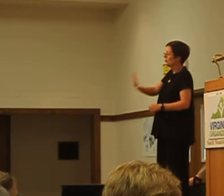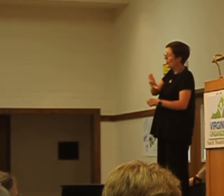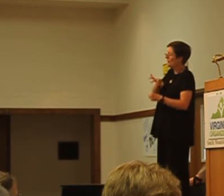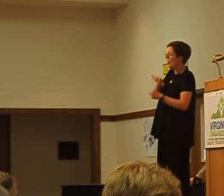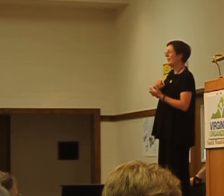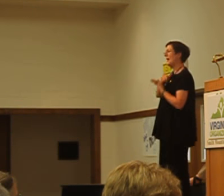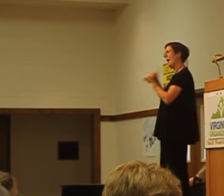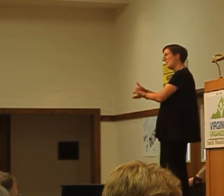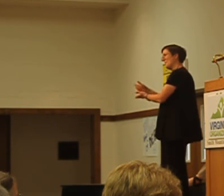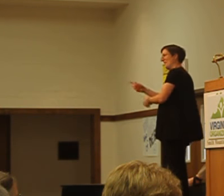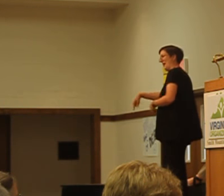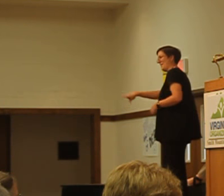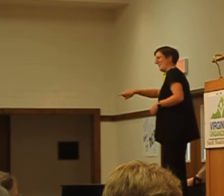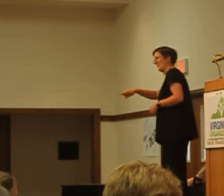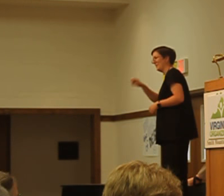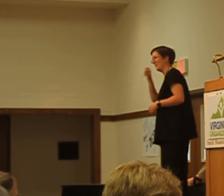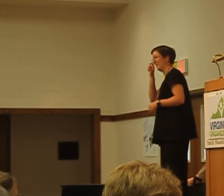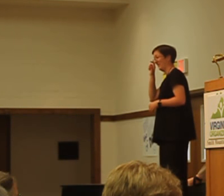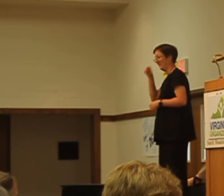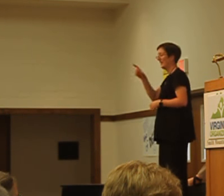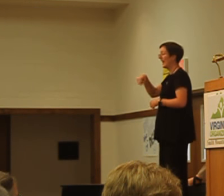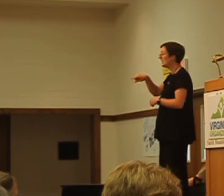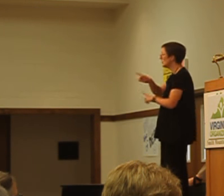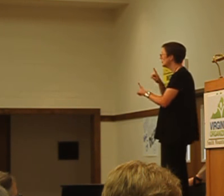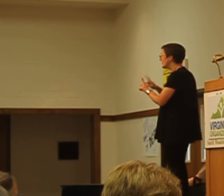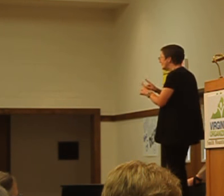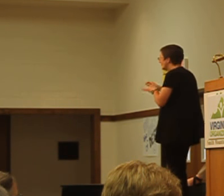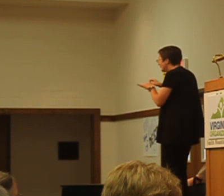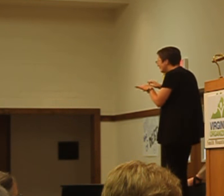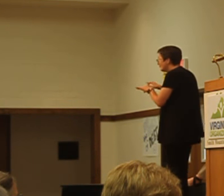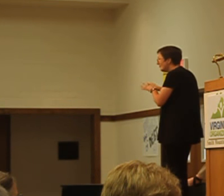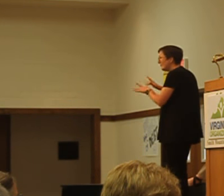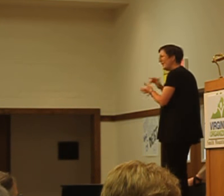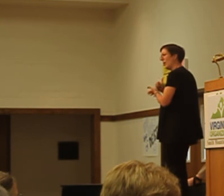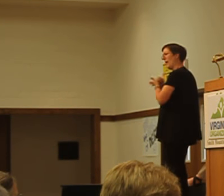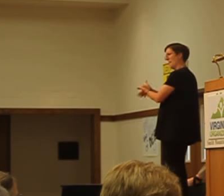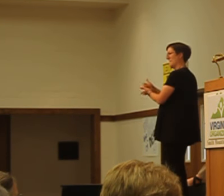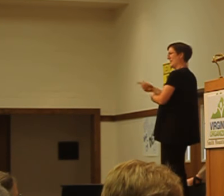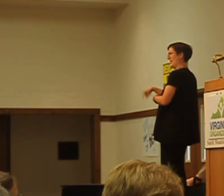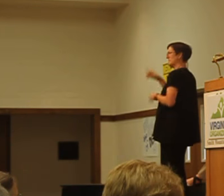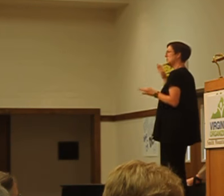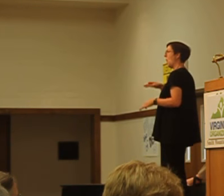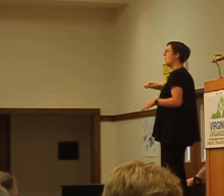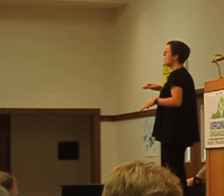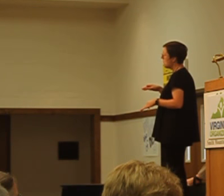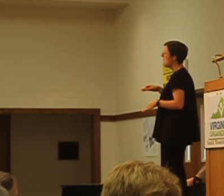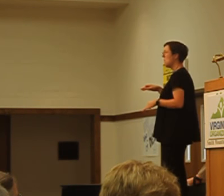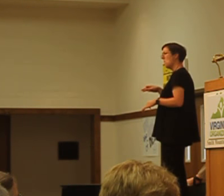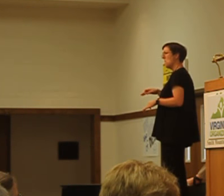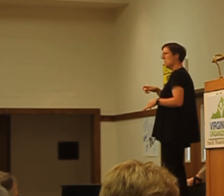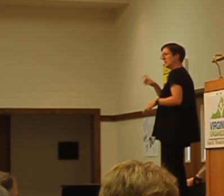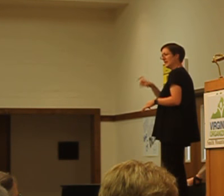Your conversation with them can help them decide that they need to go on, get their rights back